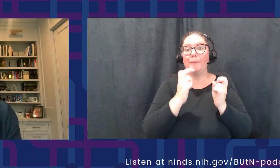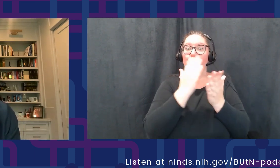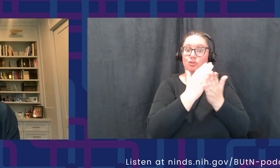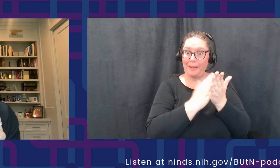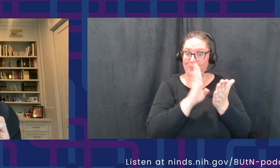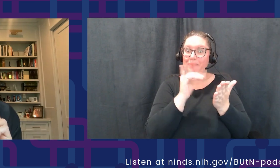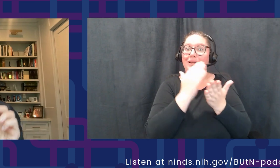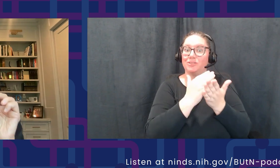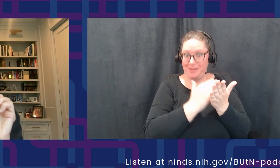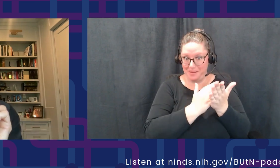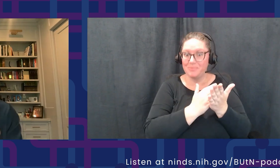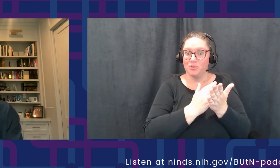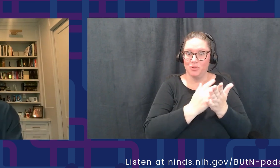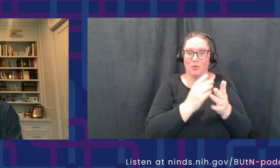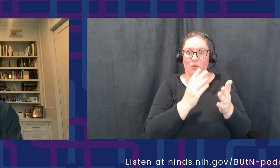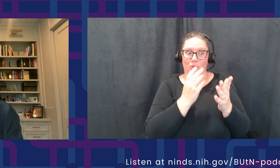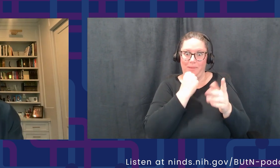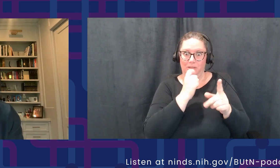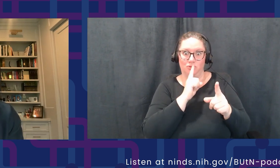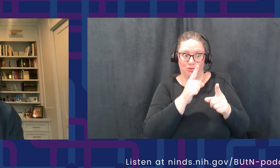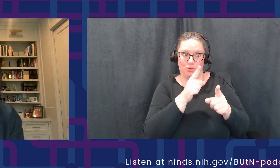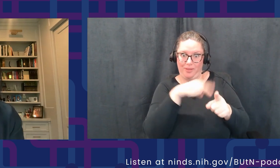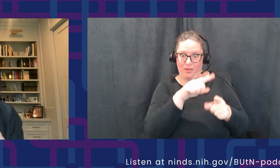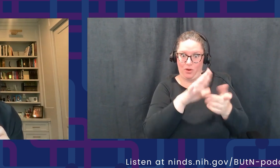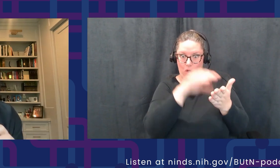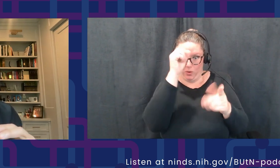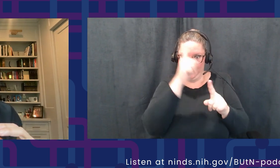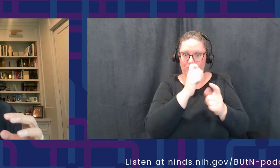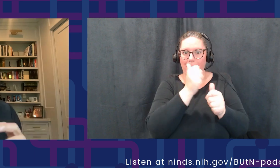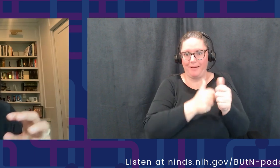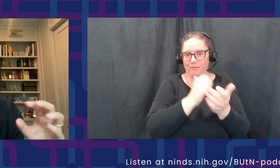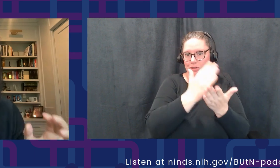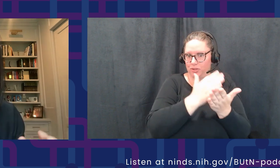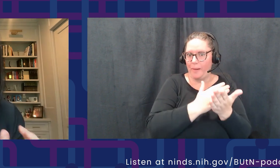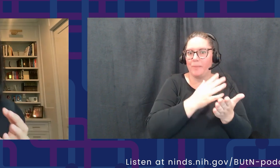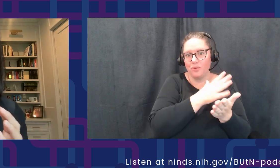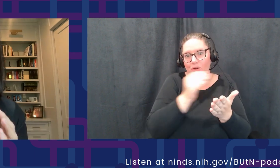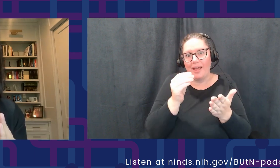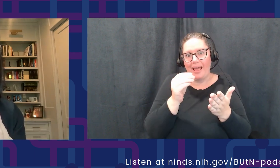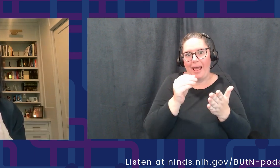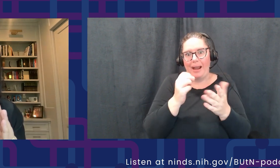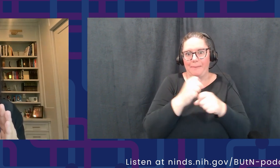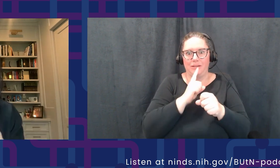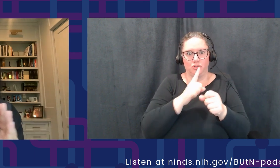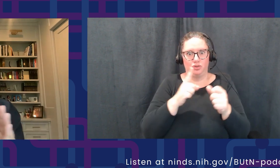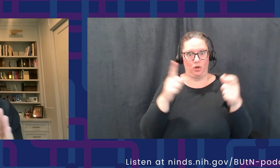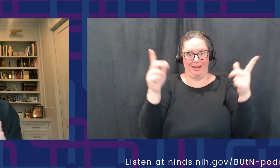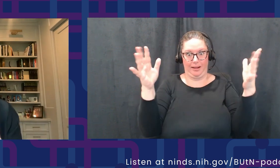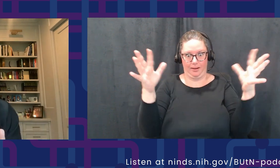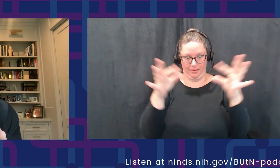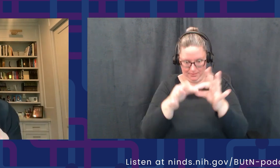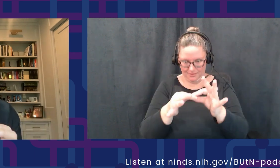Make sure they're learning from every chapter and always pull them back together because they may get lost somewhere in the middle.